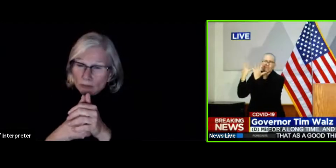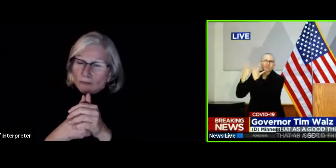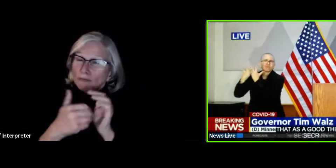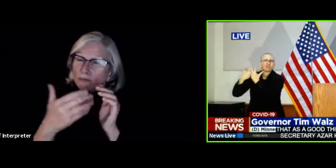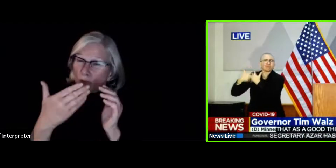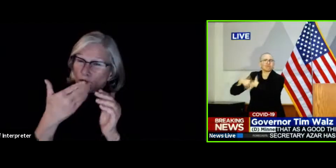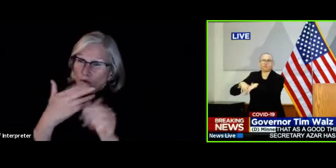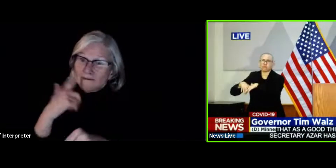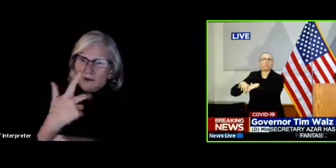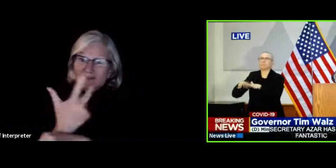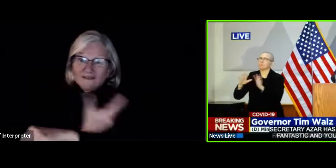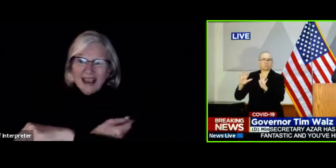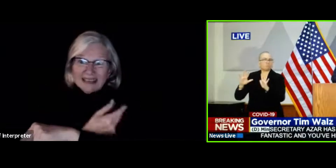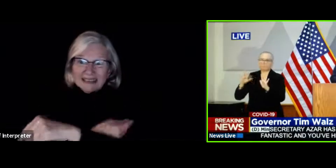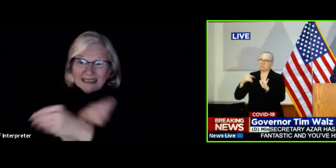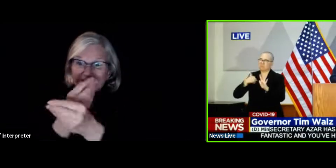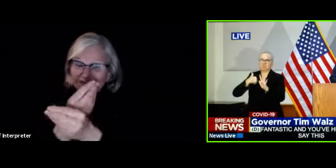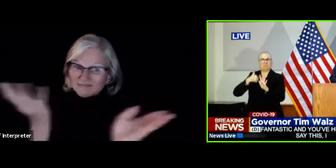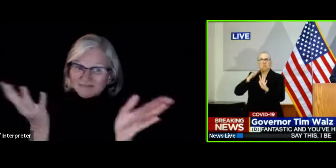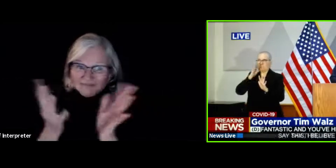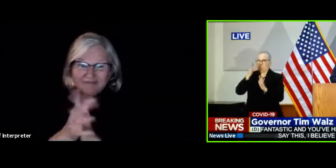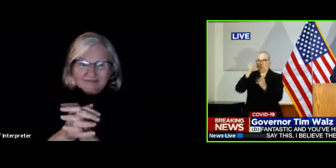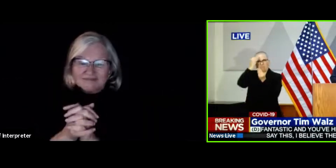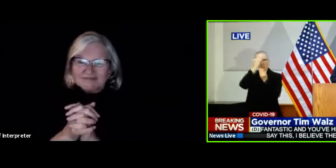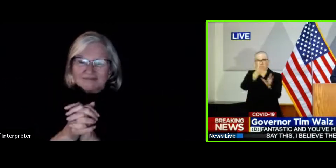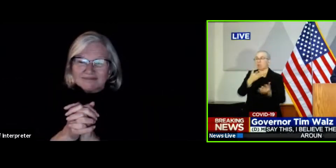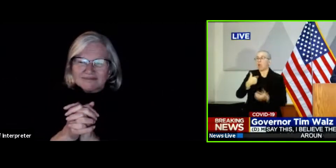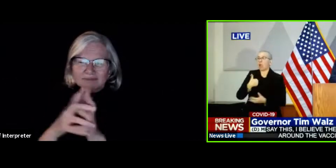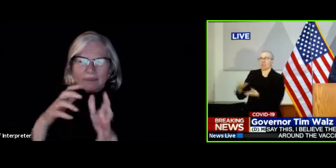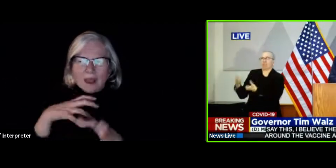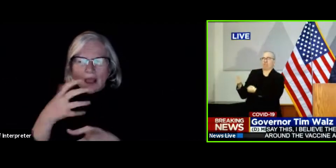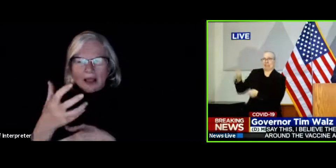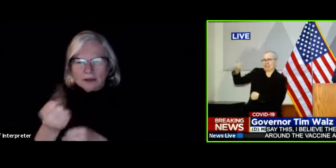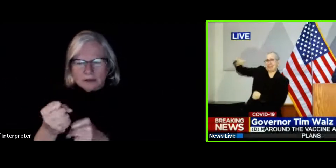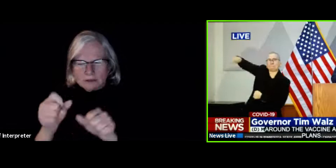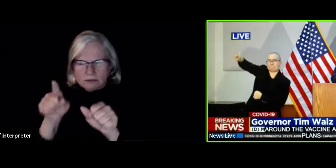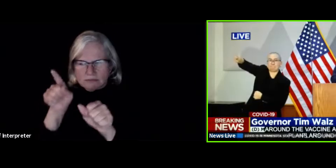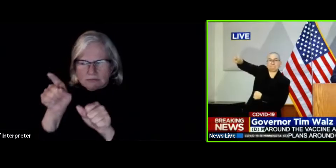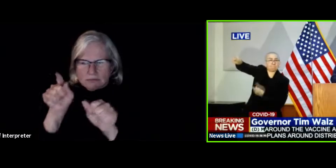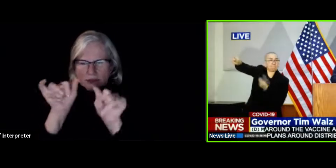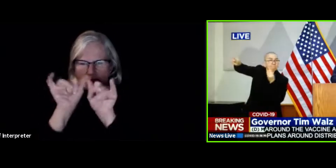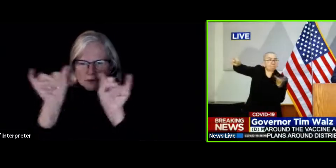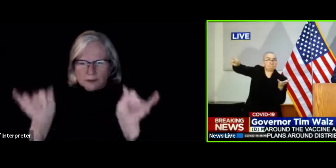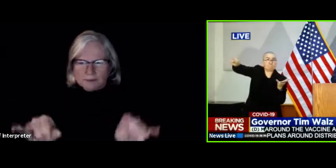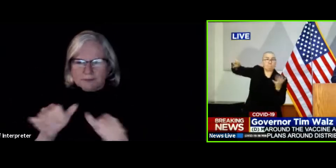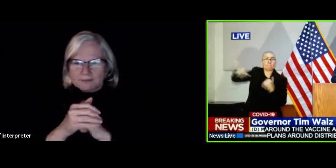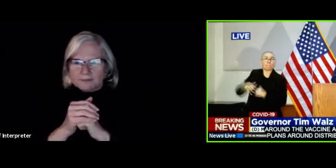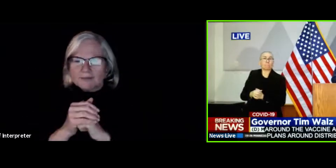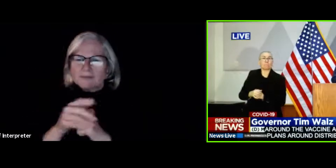TO FOLKS ABOUT THIS, I TRUST THE SYSTEM. WHAT WE WERE TALKING ABOUT WAS WHERE WE WERE AT IN TERMS OF PFIZER DISTRIBUTIONS.